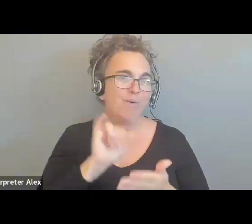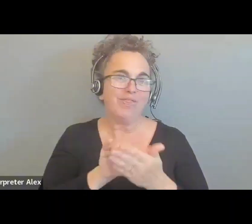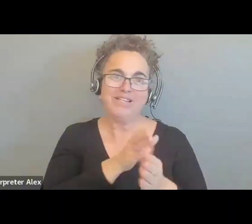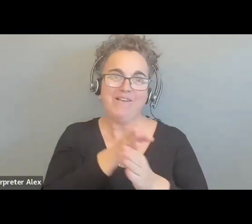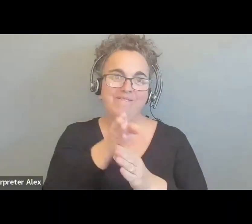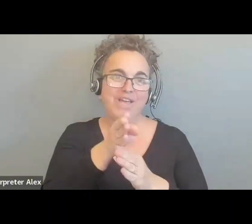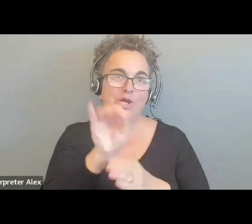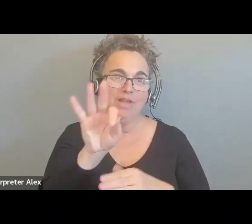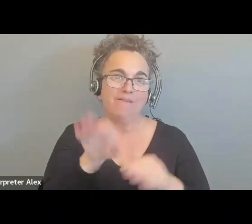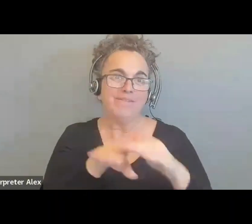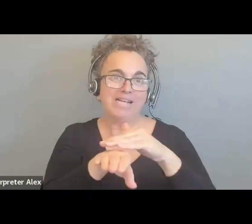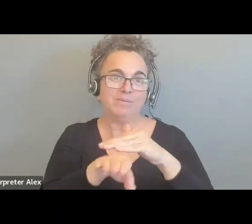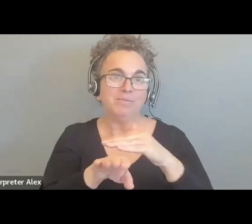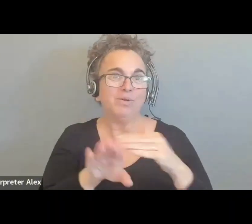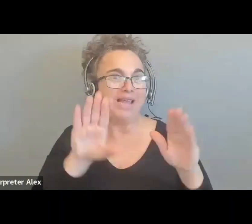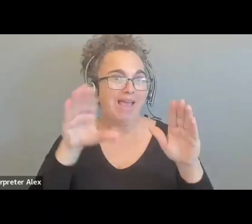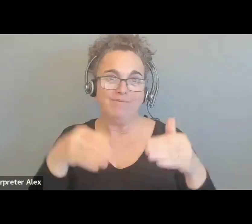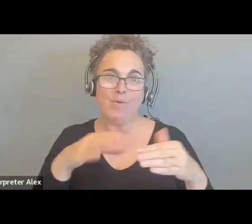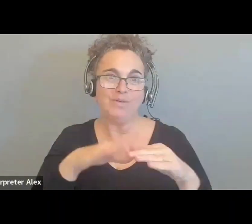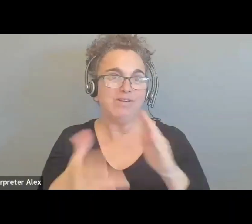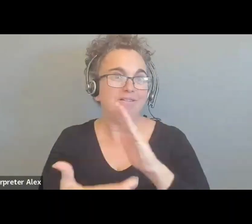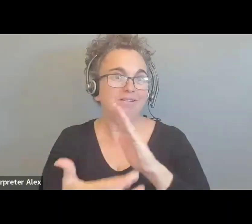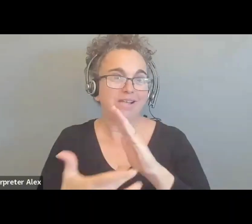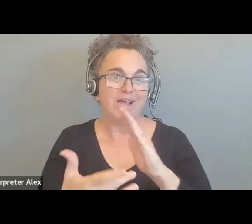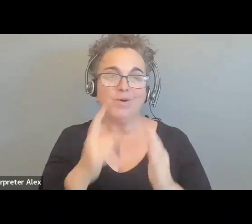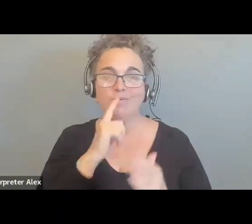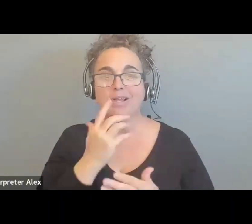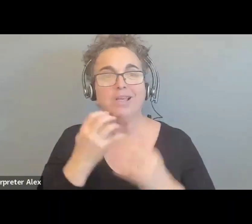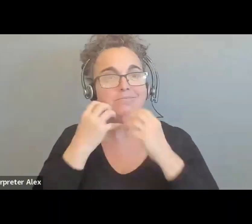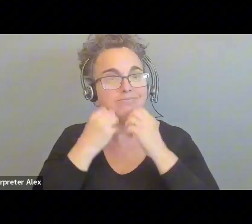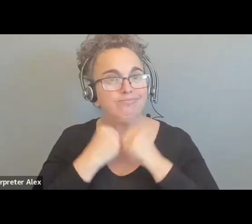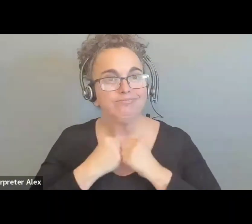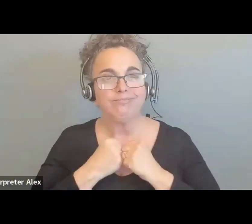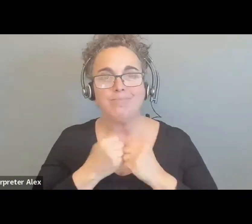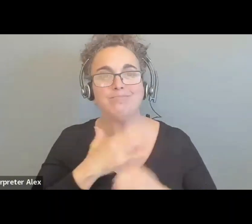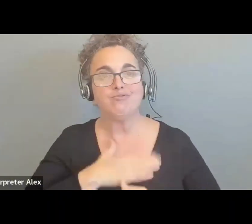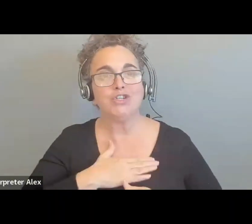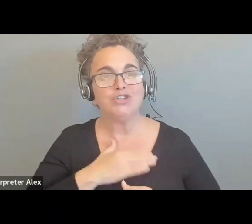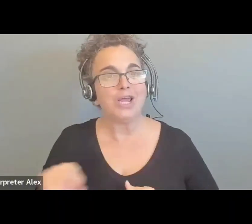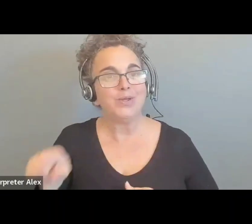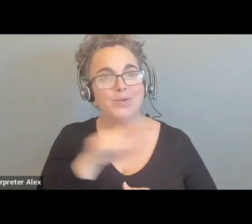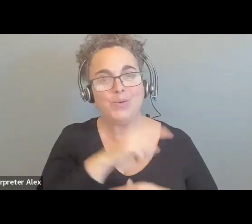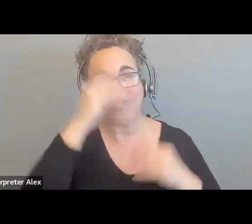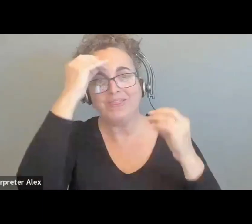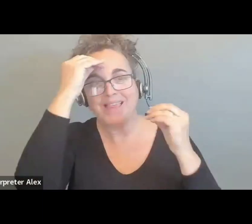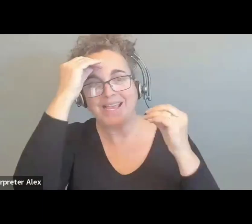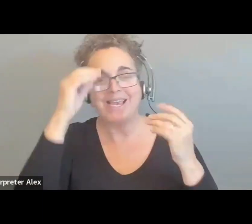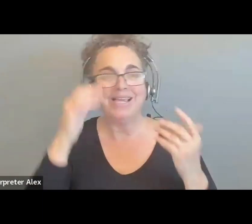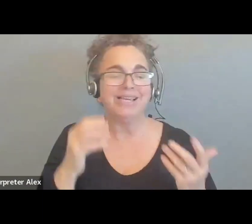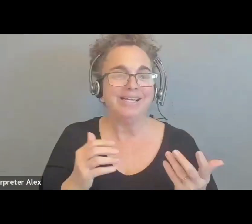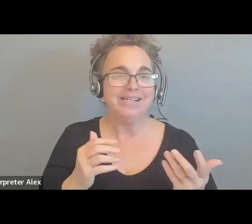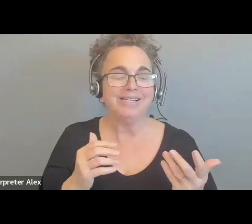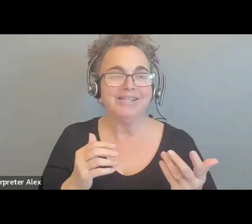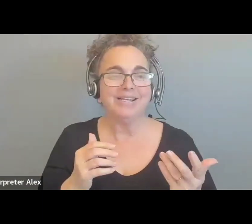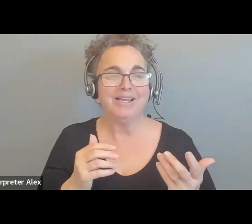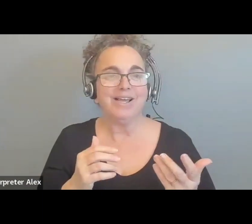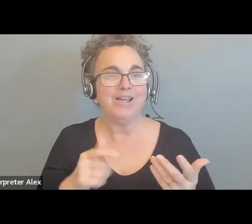and working in tech so we're so appreciative that you're already thinking about these things and interpreting, and incorporating